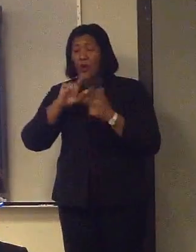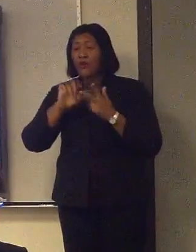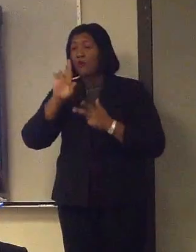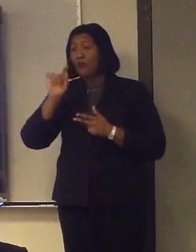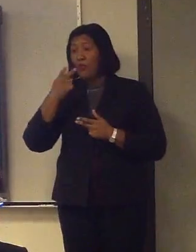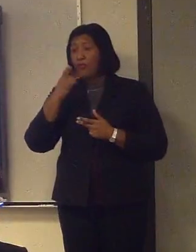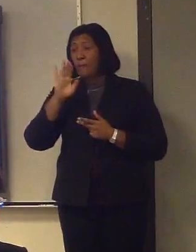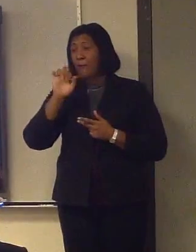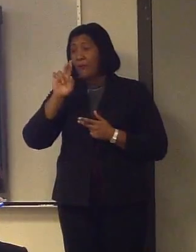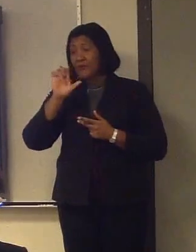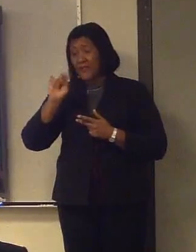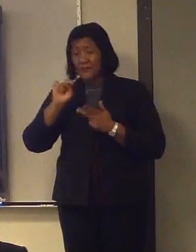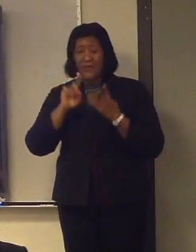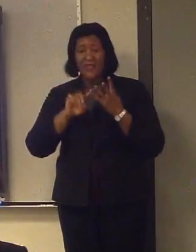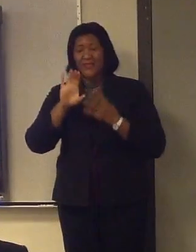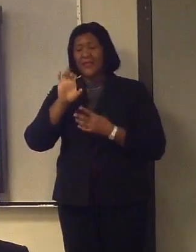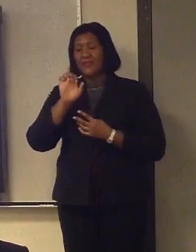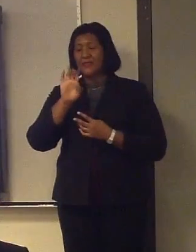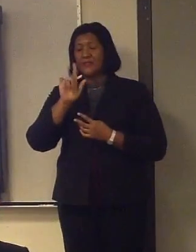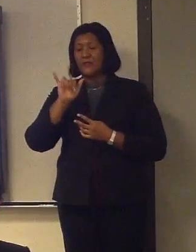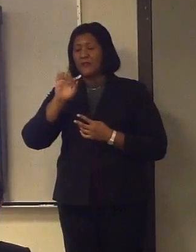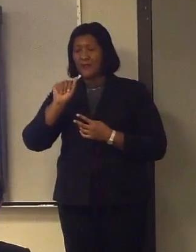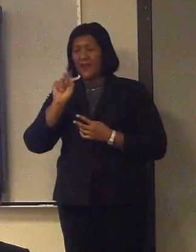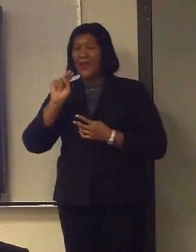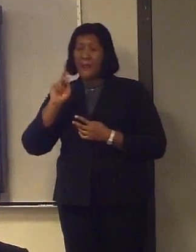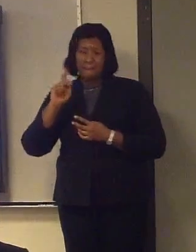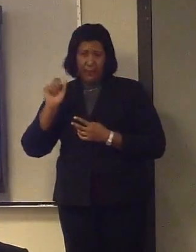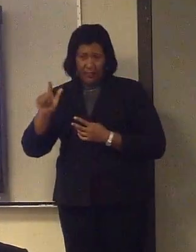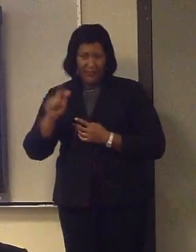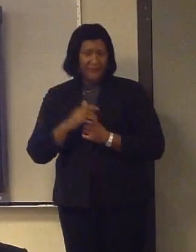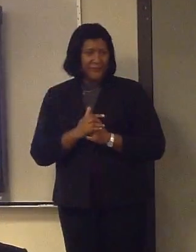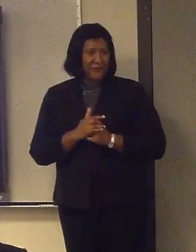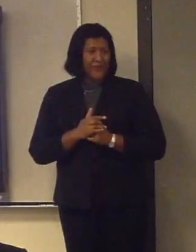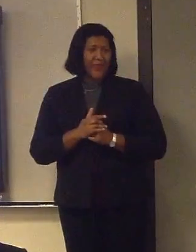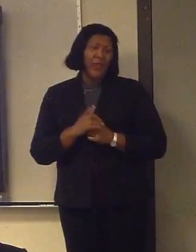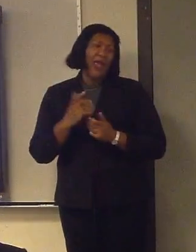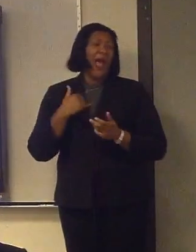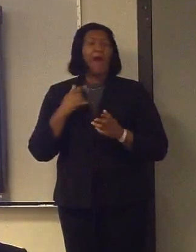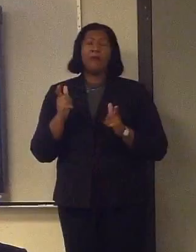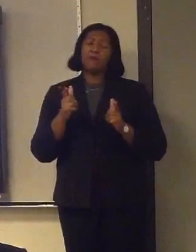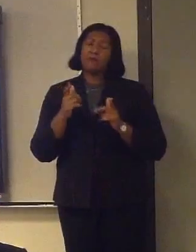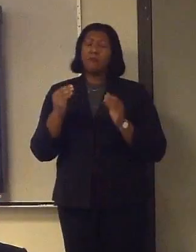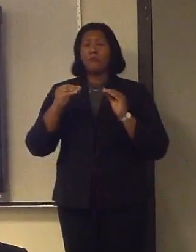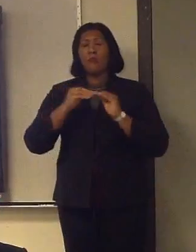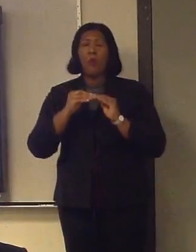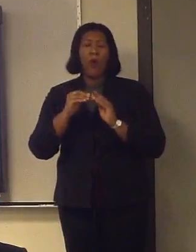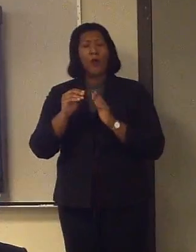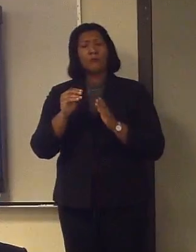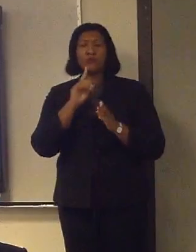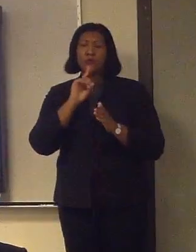Nipal. To get a greater appreciation of why these awards are so important I thought it